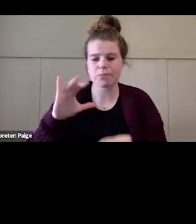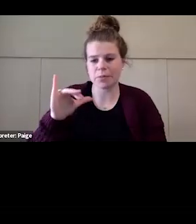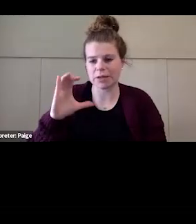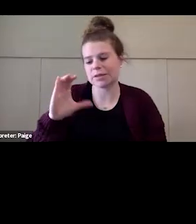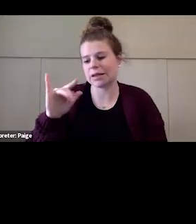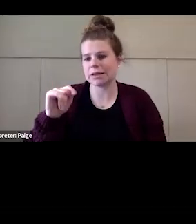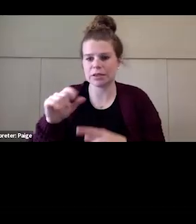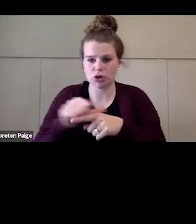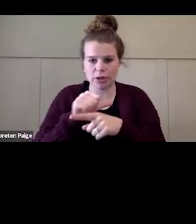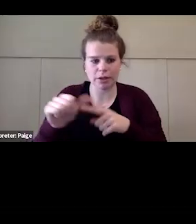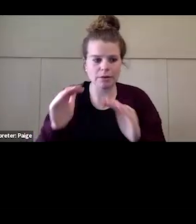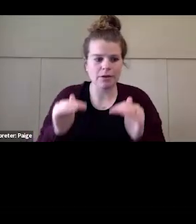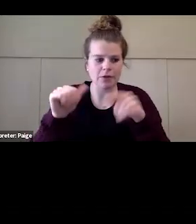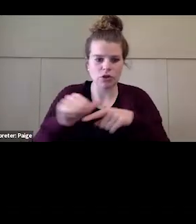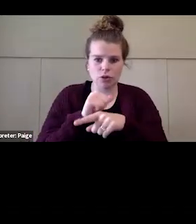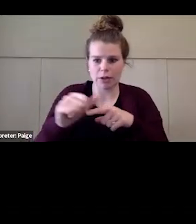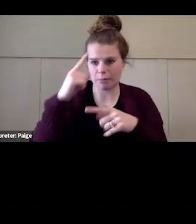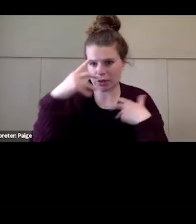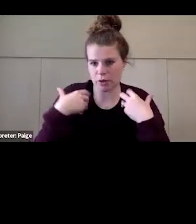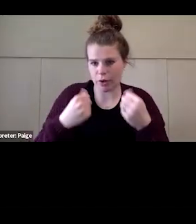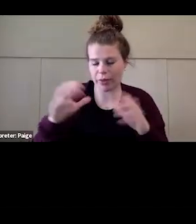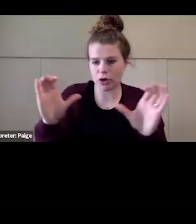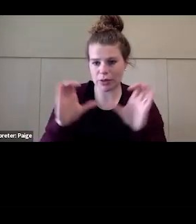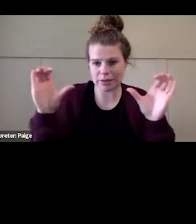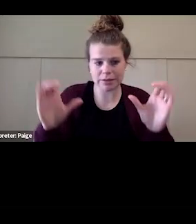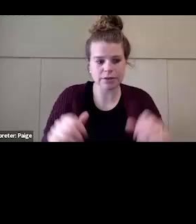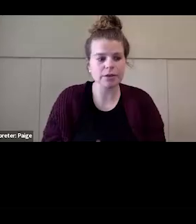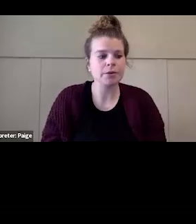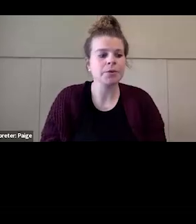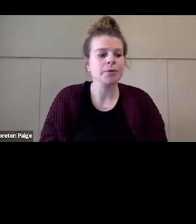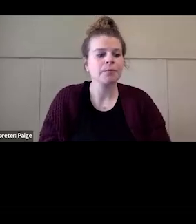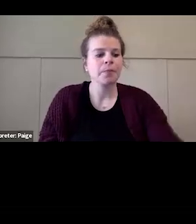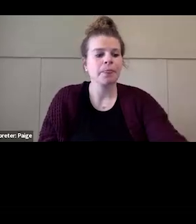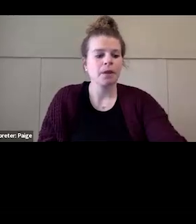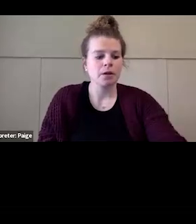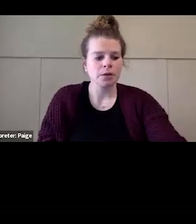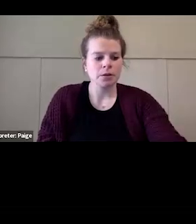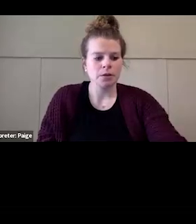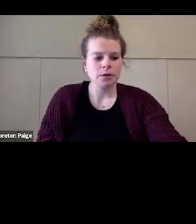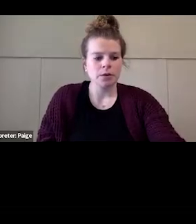and advanced training in mental health and crisis. And they are primarily responding